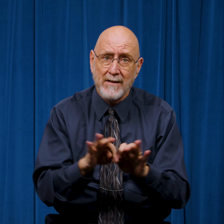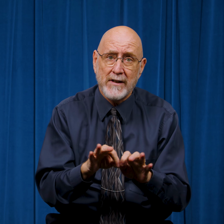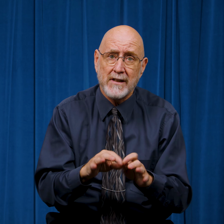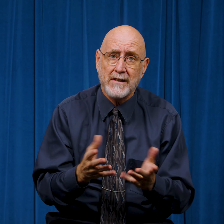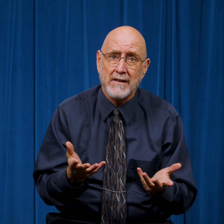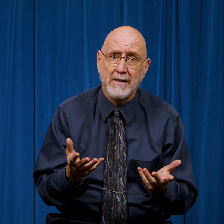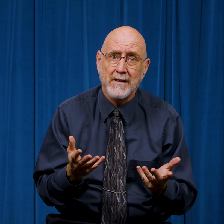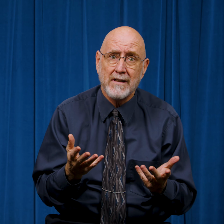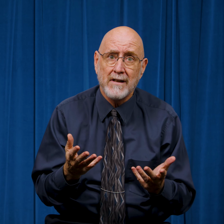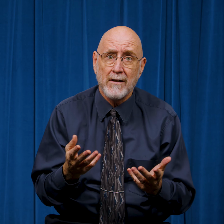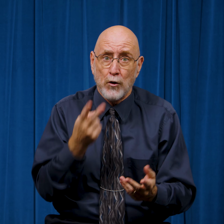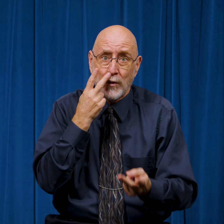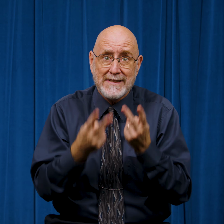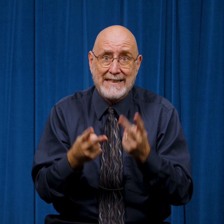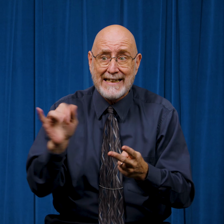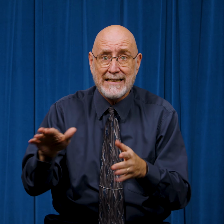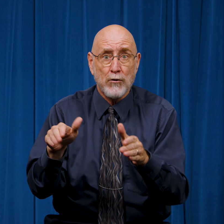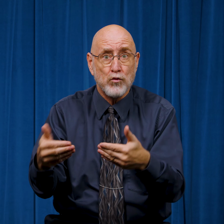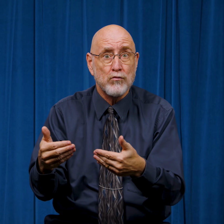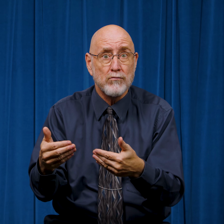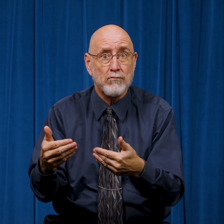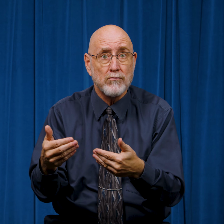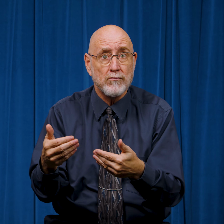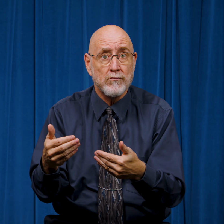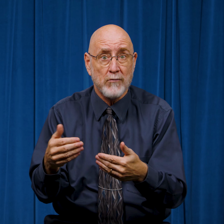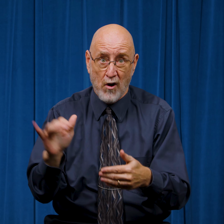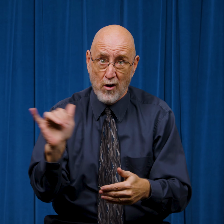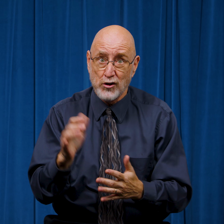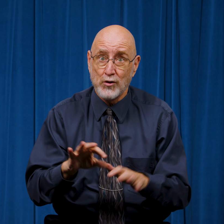What we find in this room is also significant.